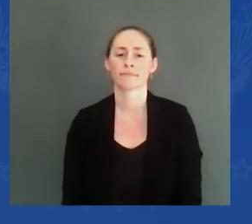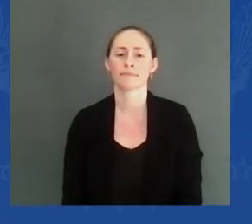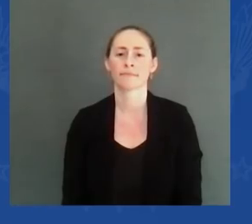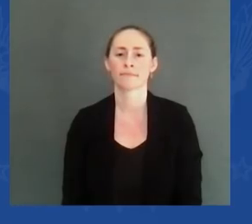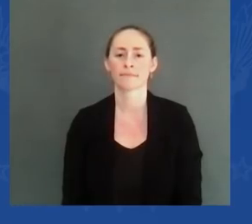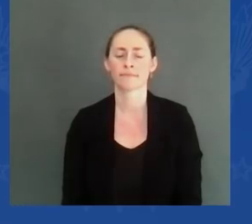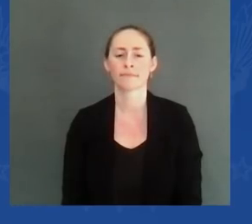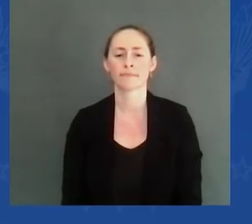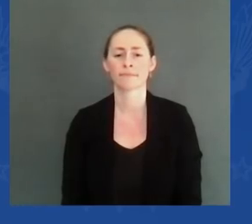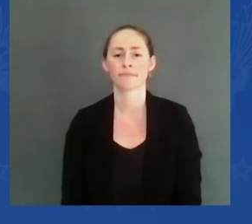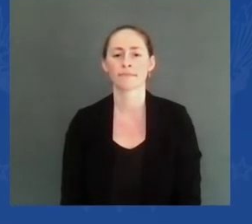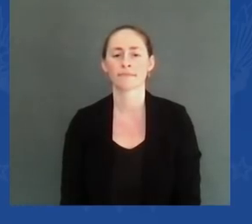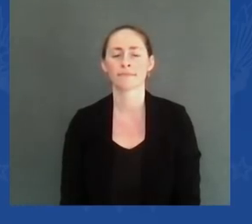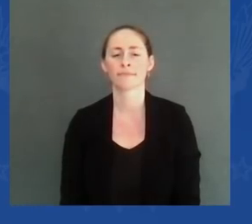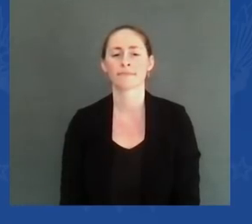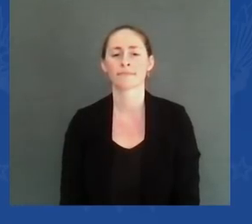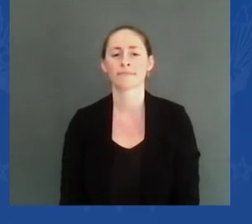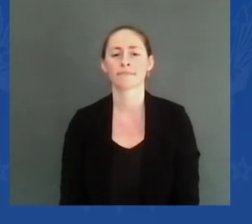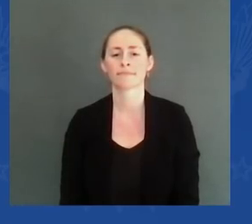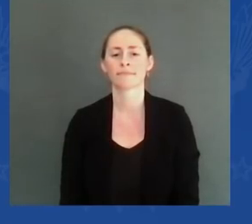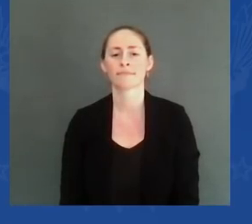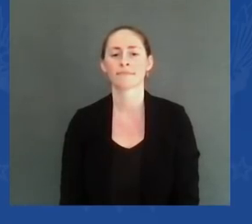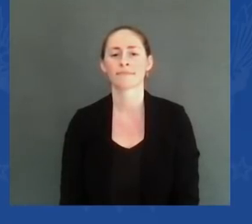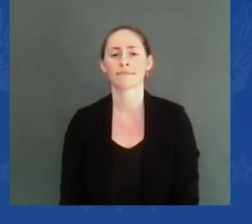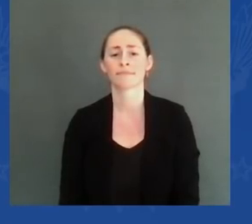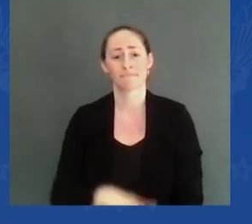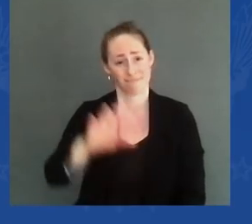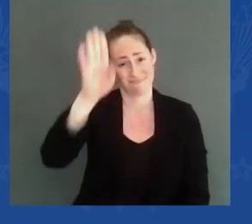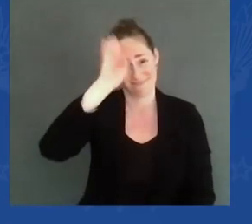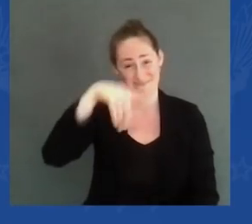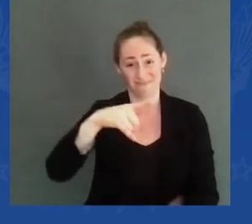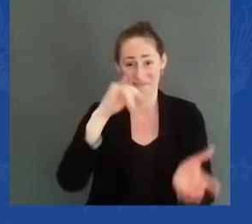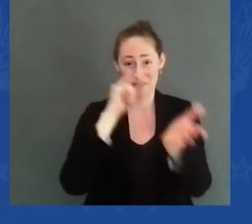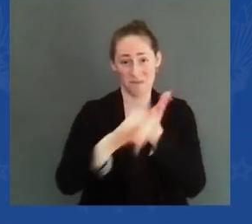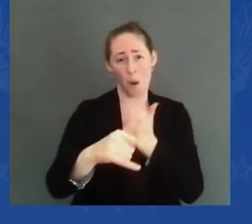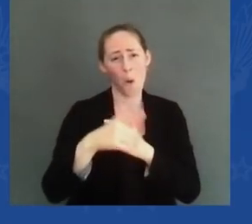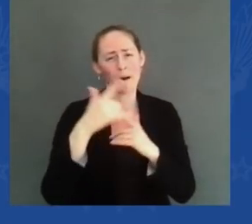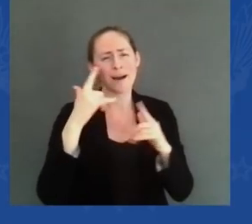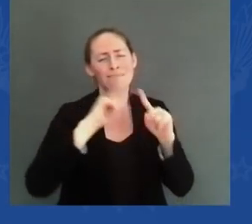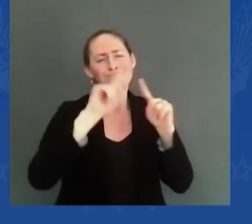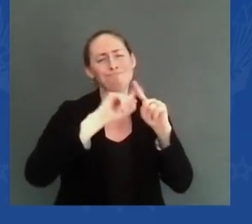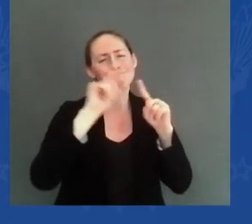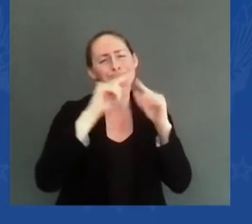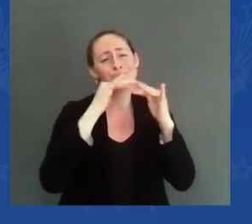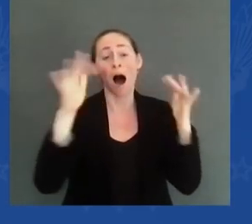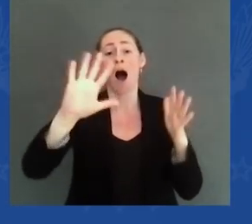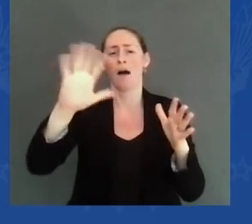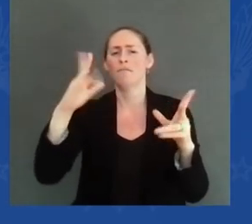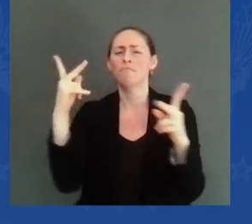Queens, where hundreds of languages, hundreds are spoken every single day.